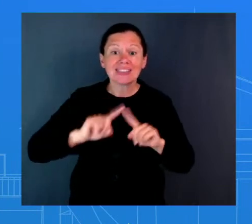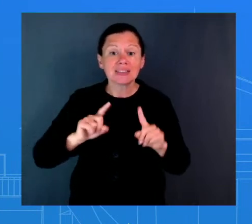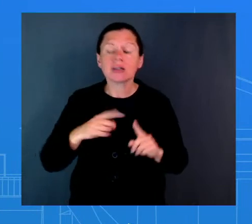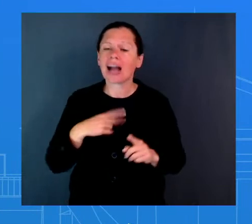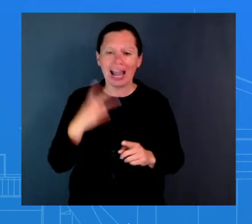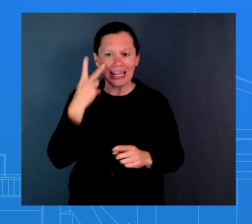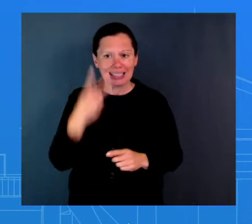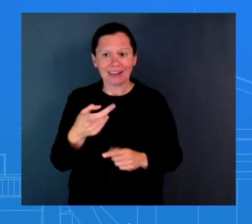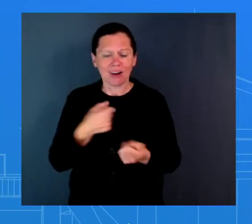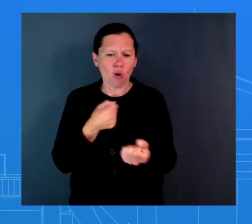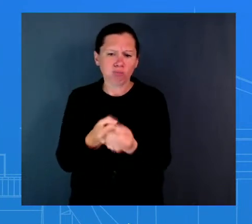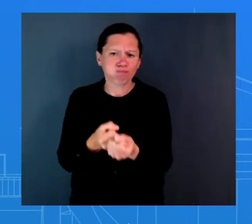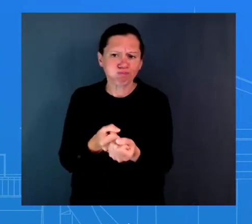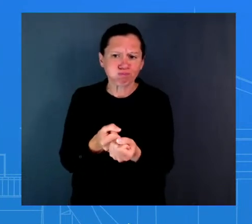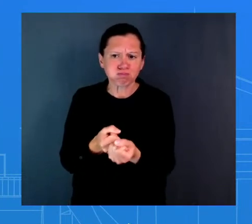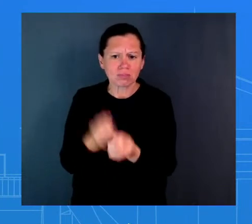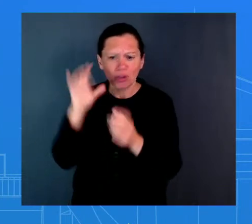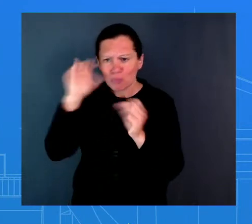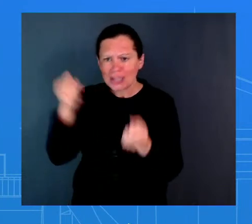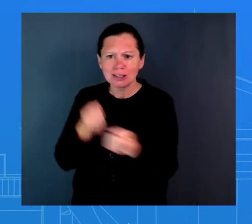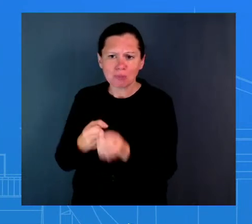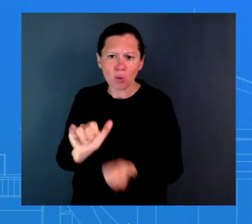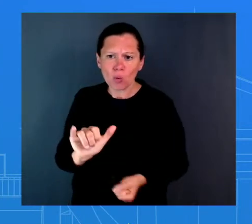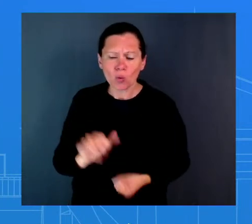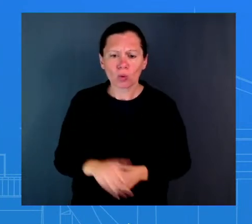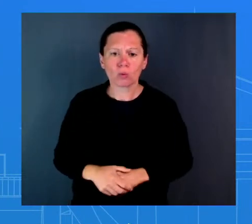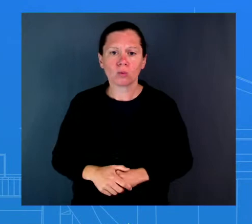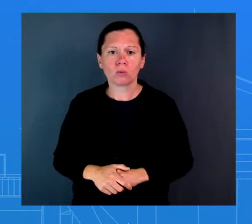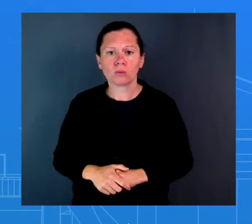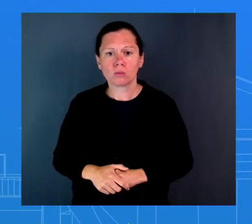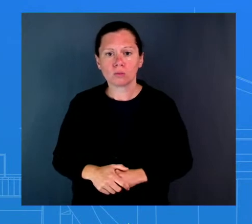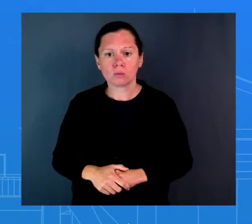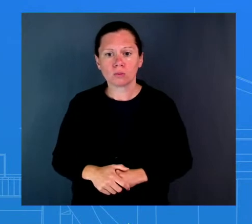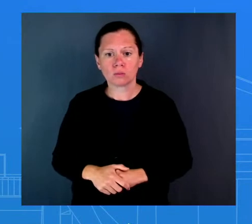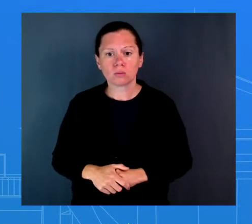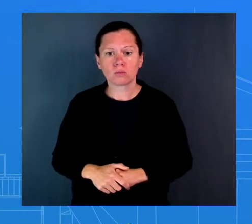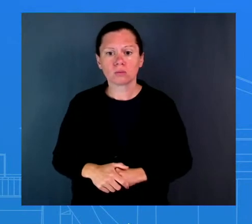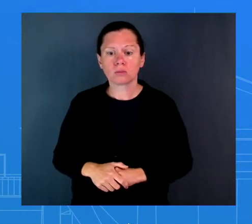The Press: Let me just ask you: On the UAW strike, what --